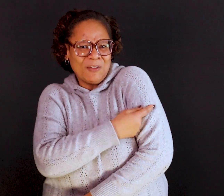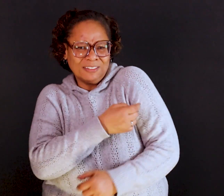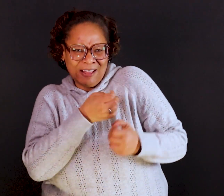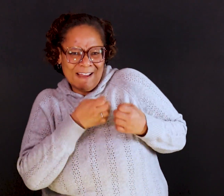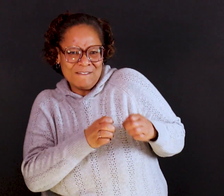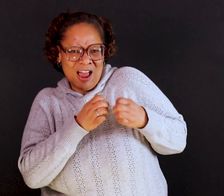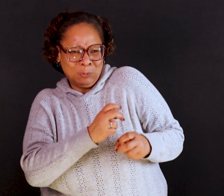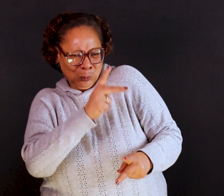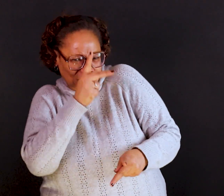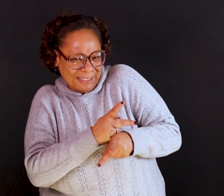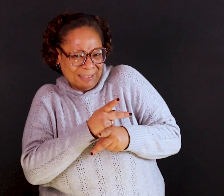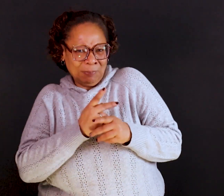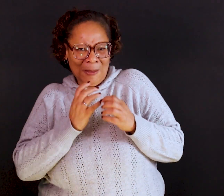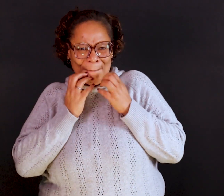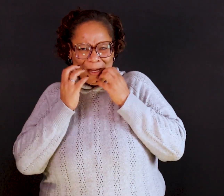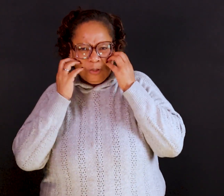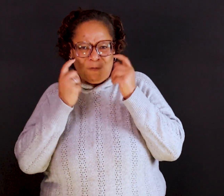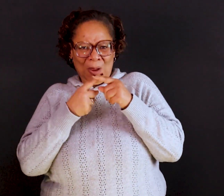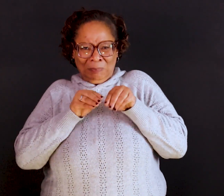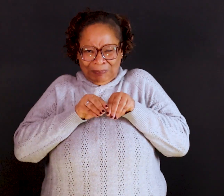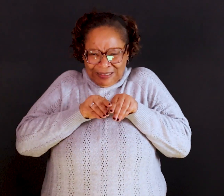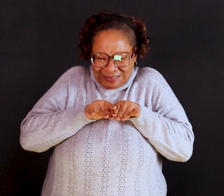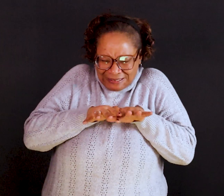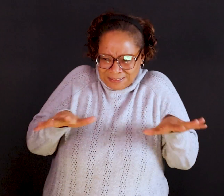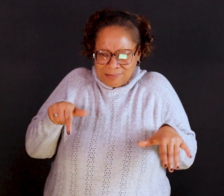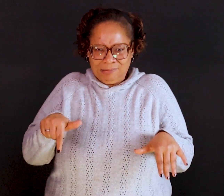efforts have kept measles from being widespread